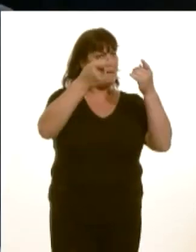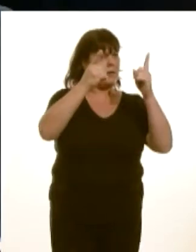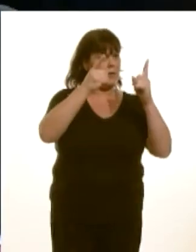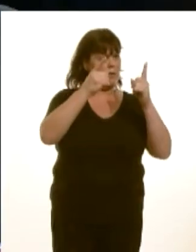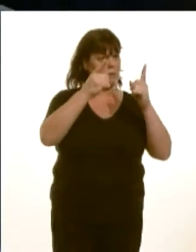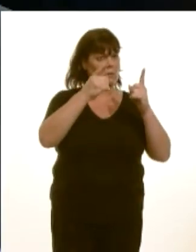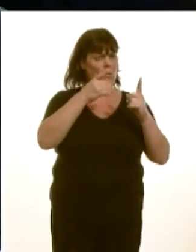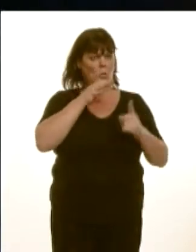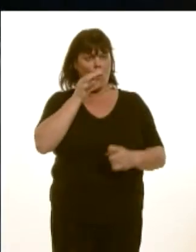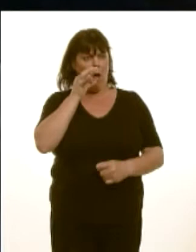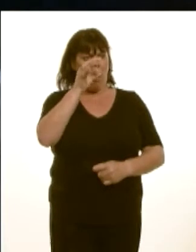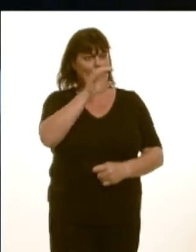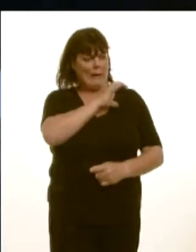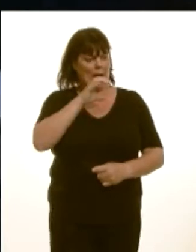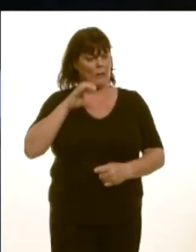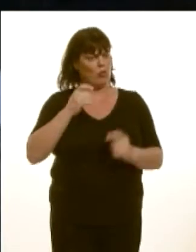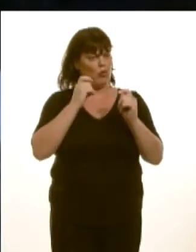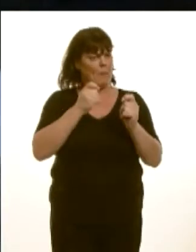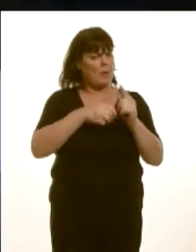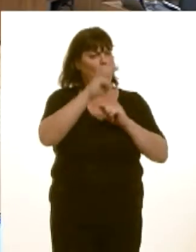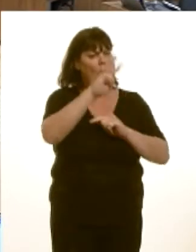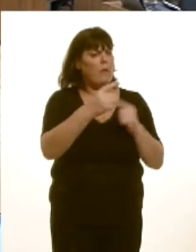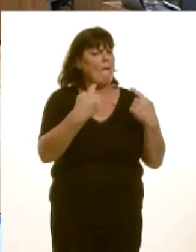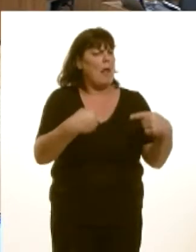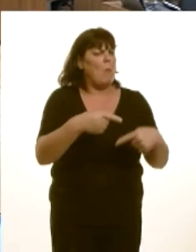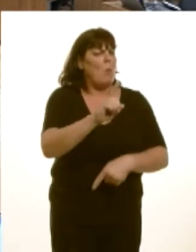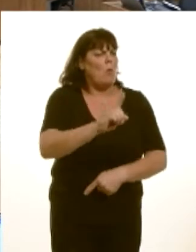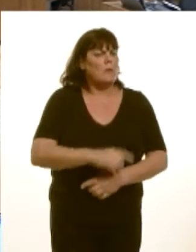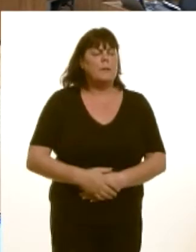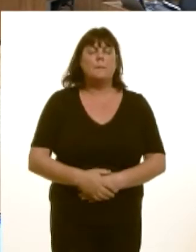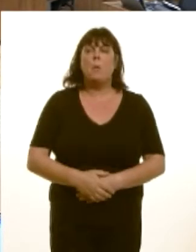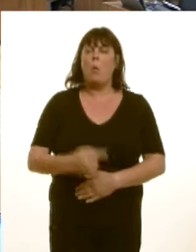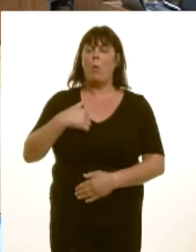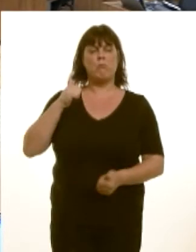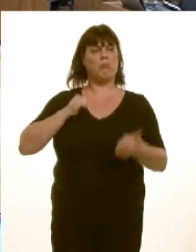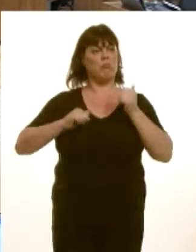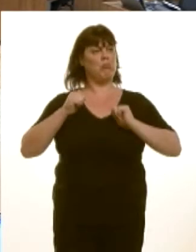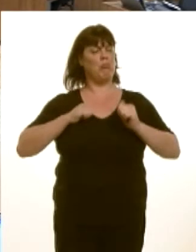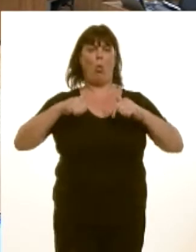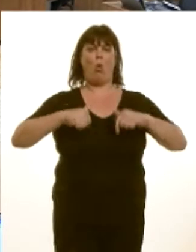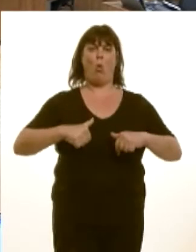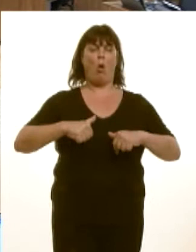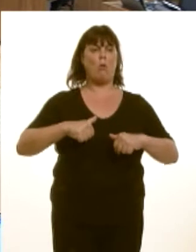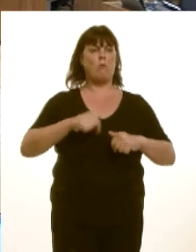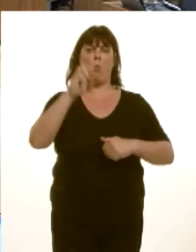OAQ(4)1853(FM) Carwyn Jones: We are proud to have a system in which patients get access to proven and effective treatments, and of the fact that